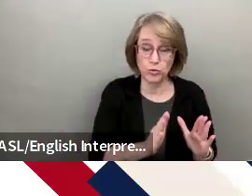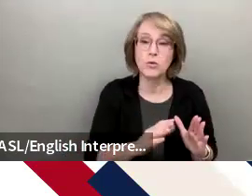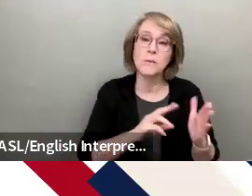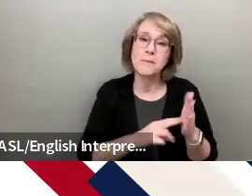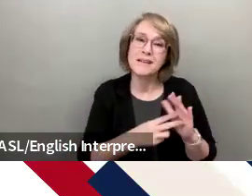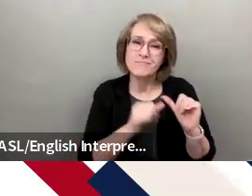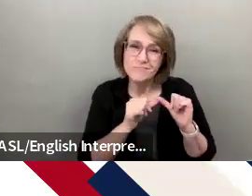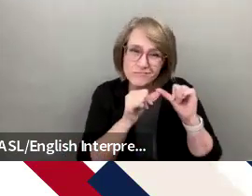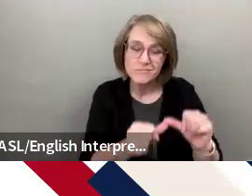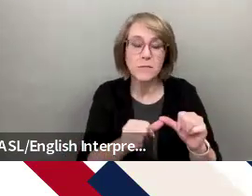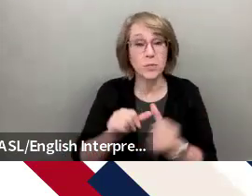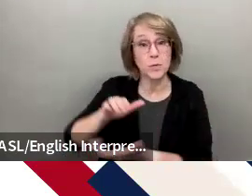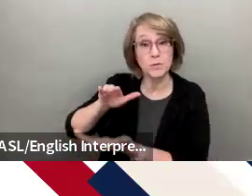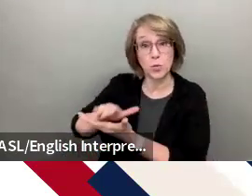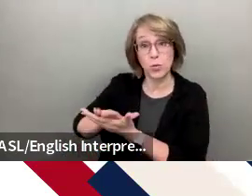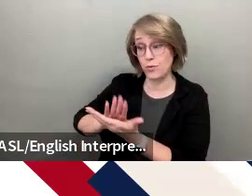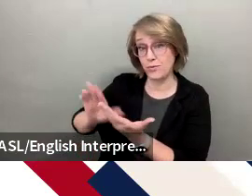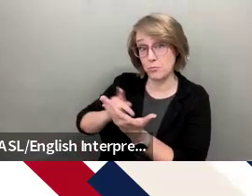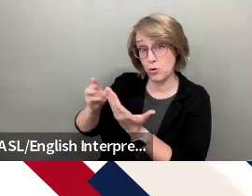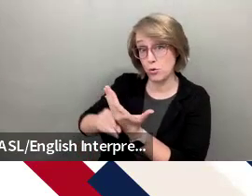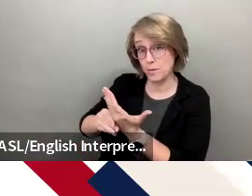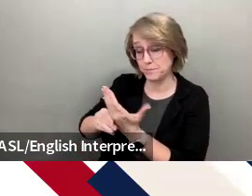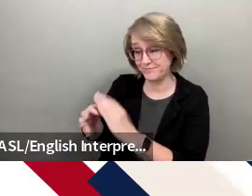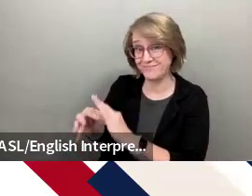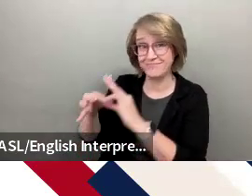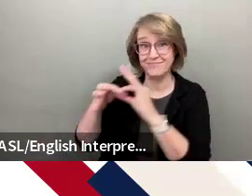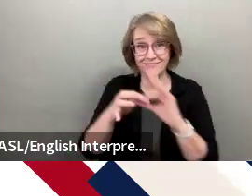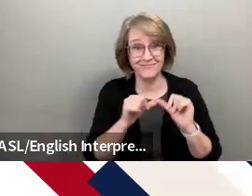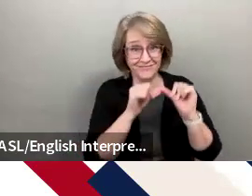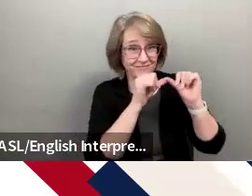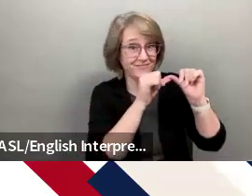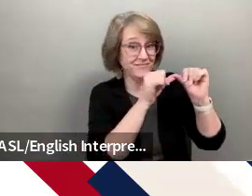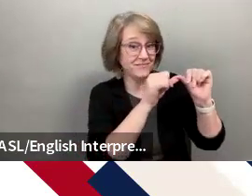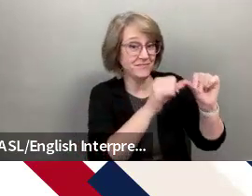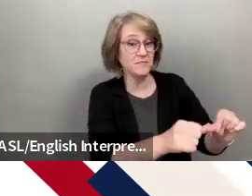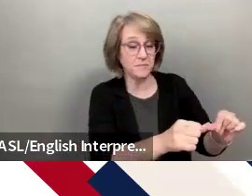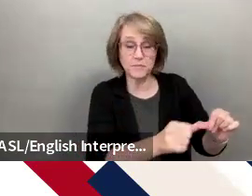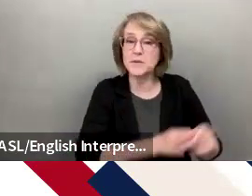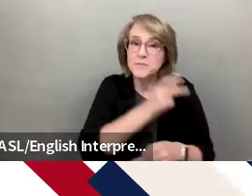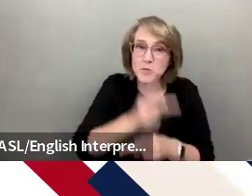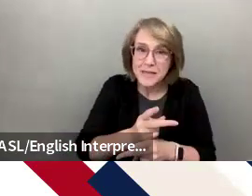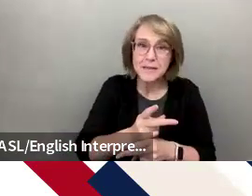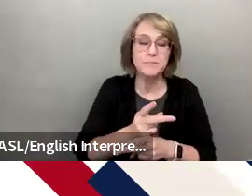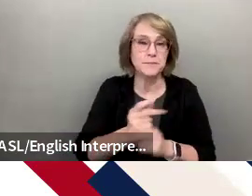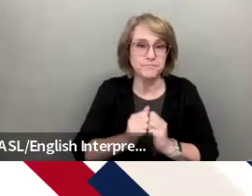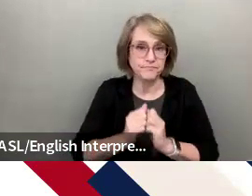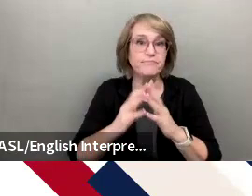OR THE SCHOOL'S PROGRAM GETTING THEM TO BE ABLE TO KEEP THEIR PROGRAM UP AND RUNNING SO THAT THE NEXT